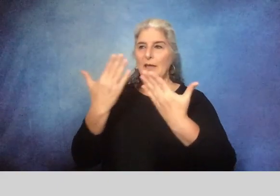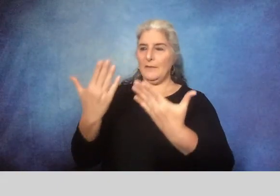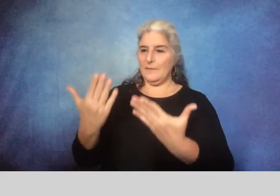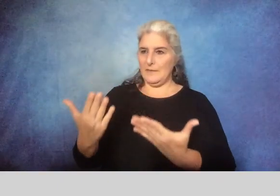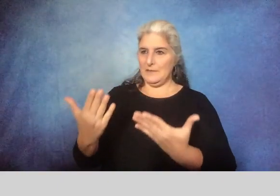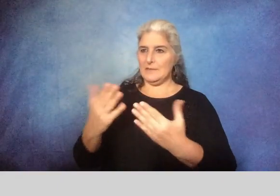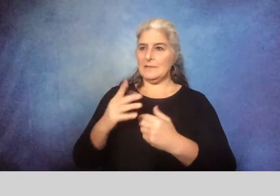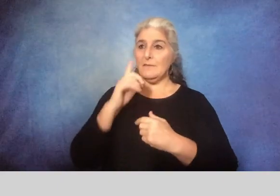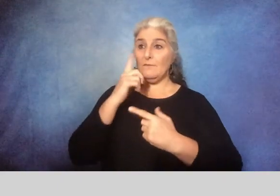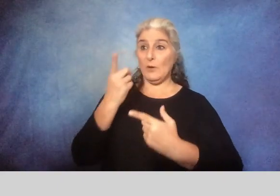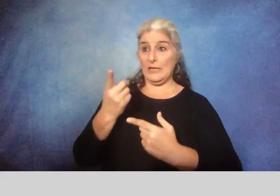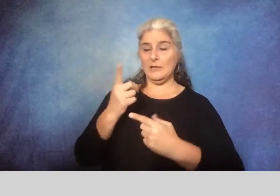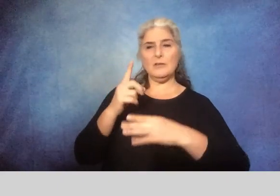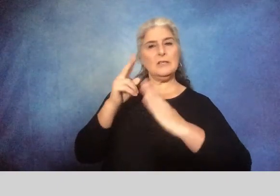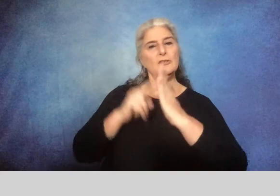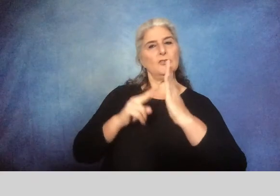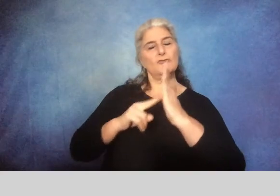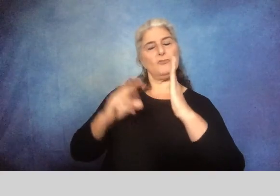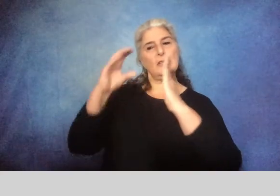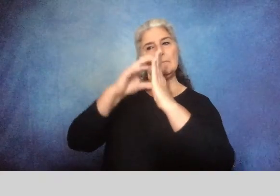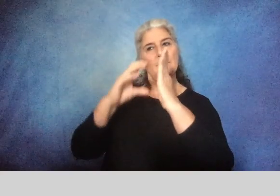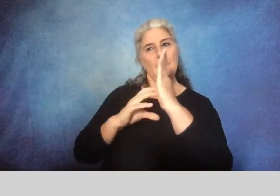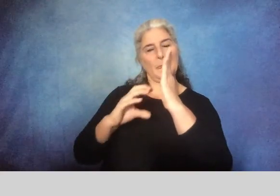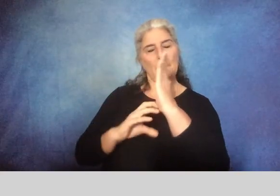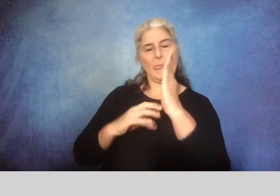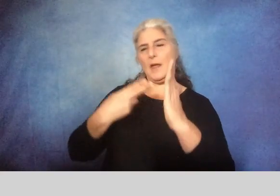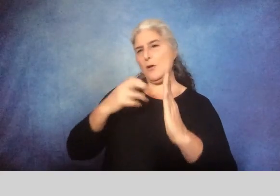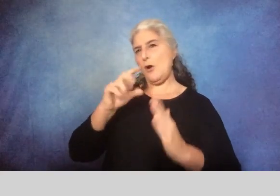In this case, the functionality lies in host.py file.